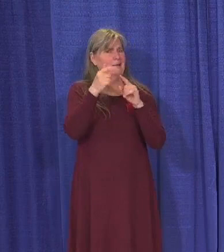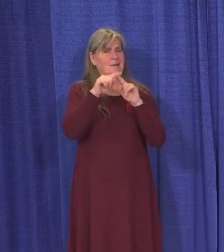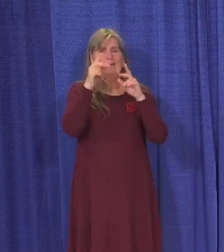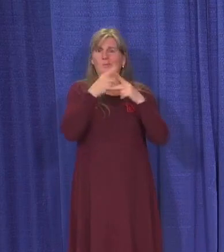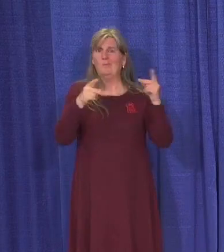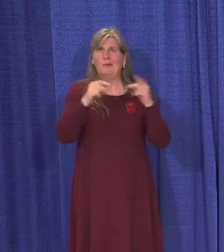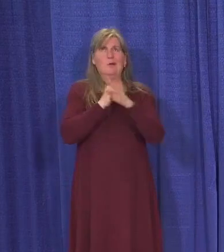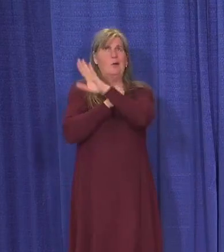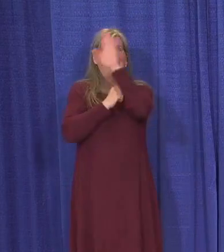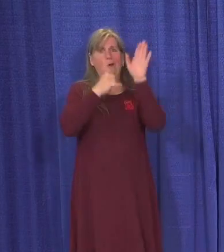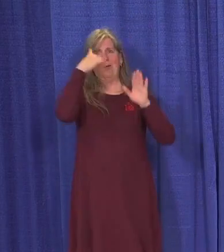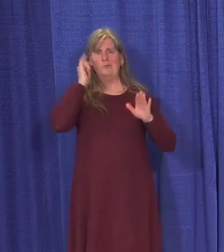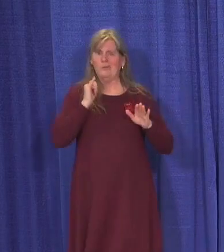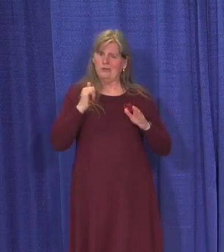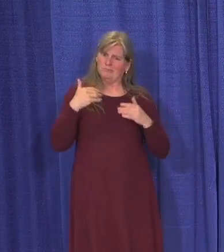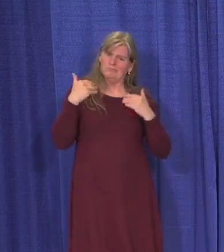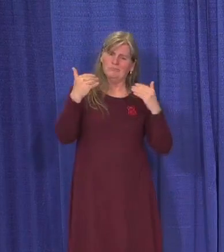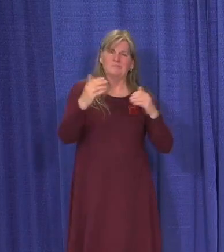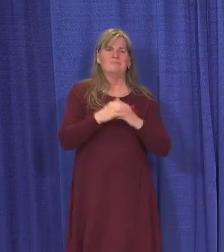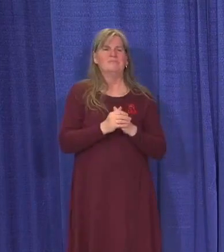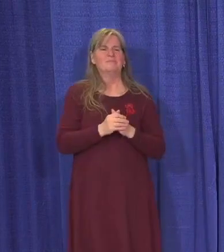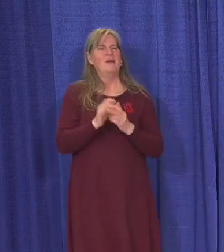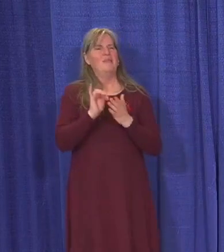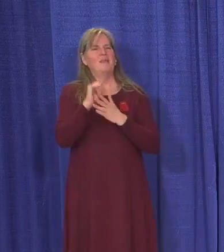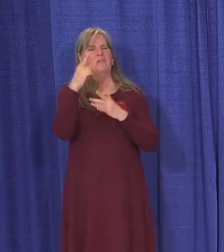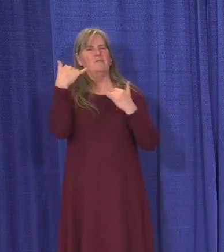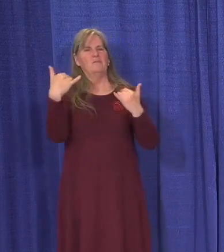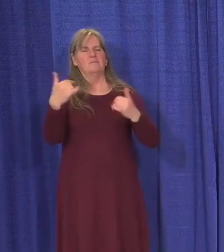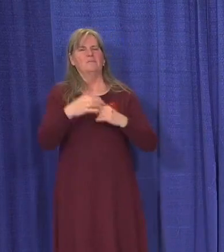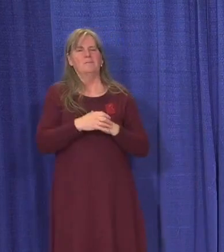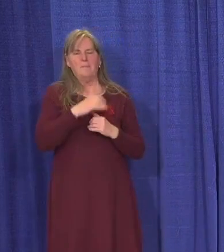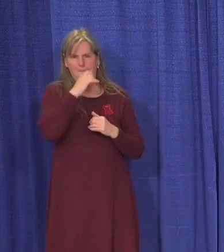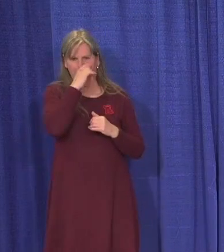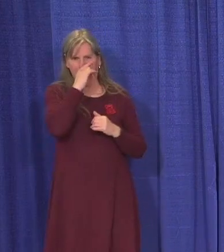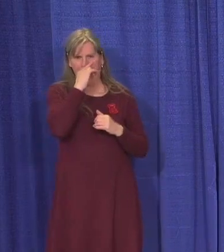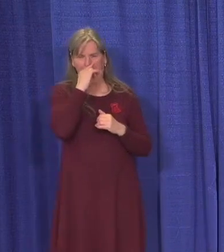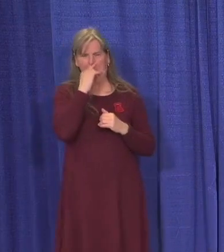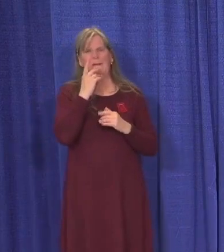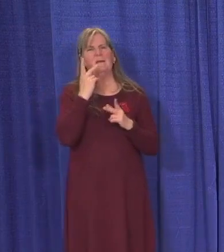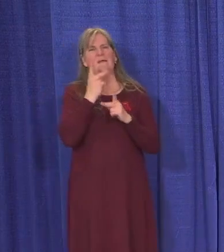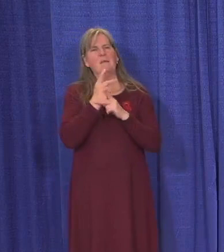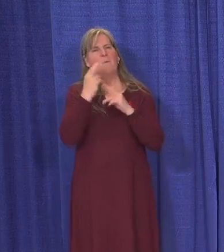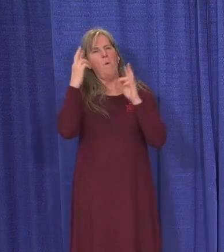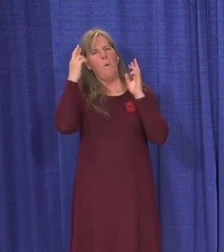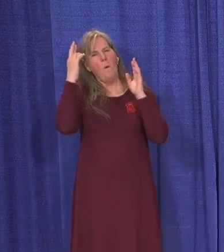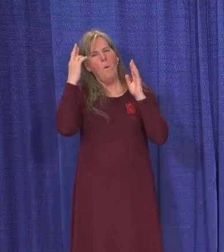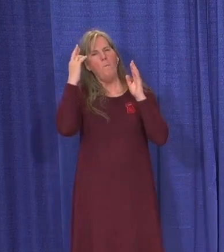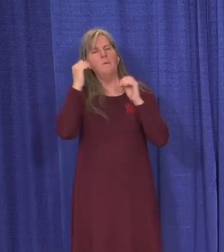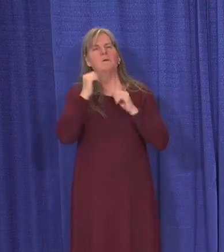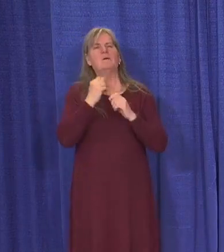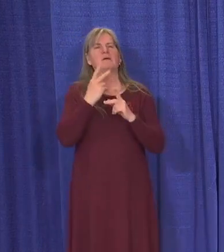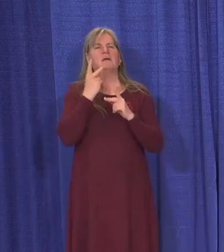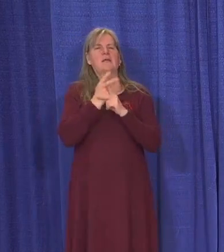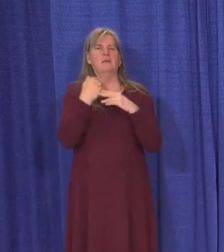If you need support with your mental wellness or substance use issues there are many resources,